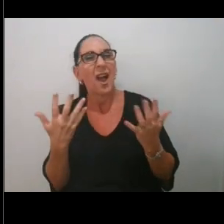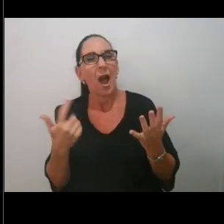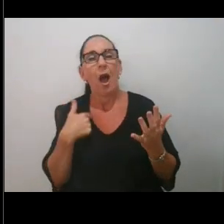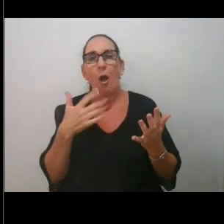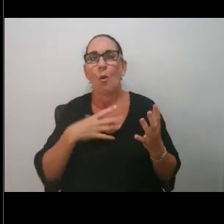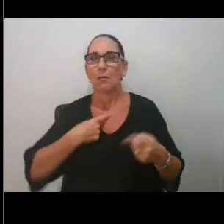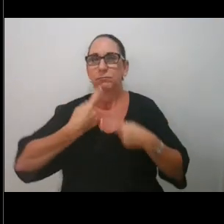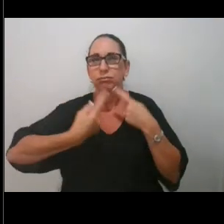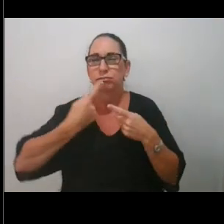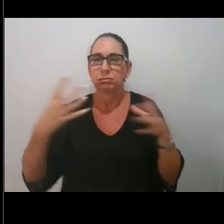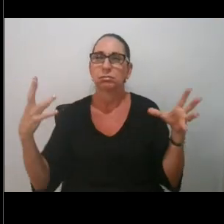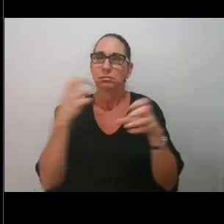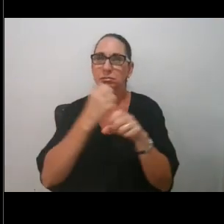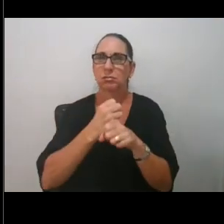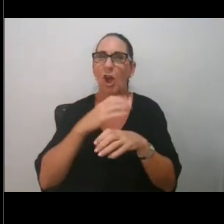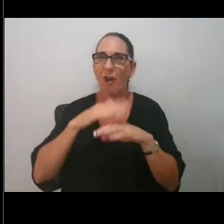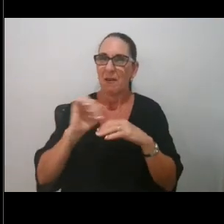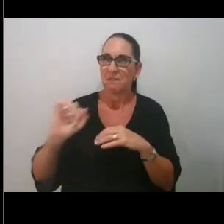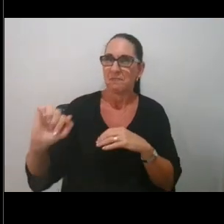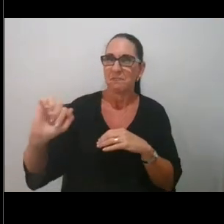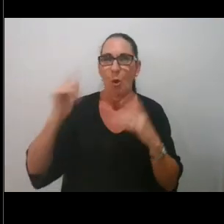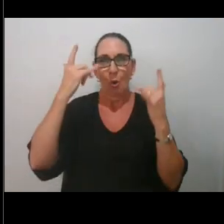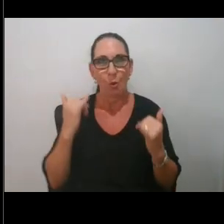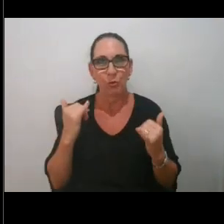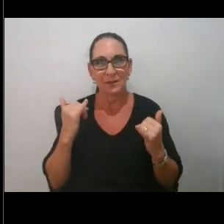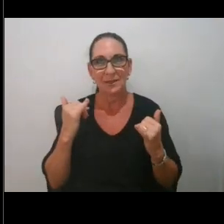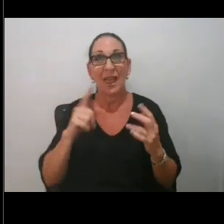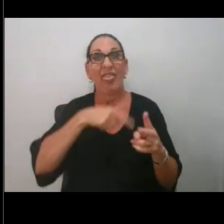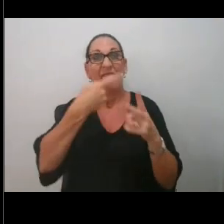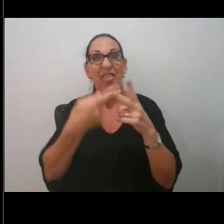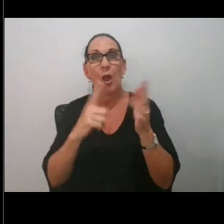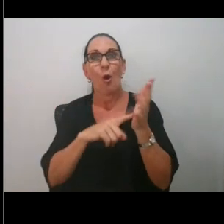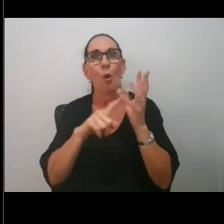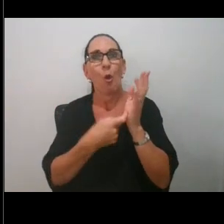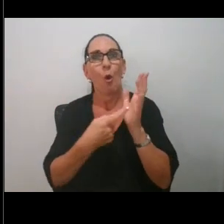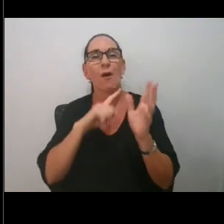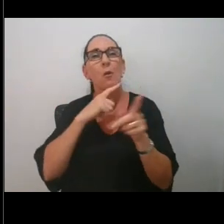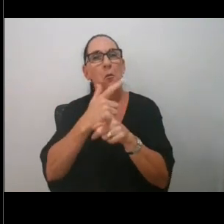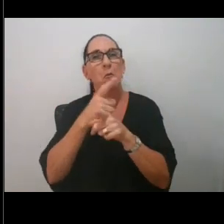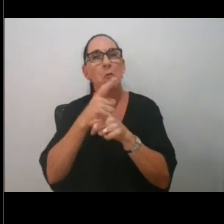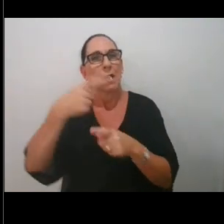overview of that court before Laura speaks about Court Link and we have some representatives from